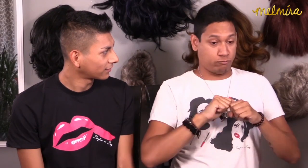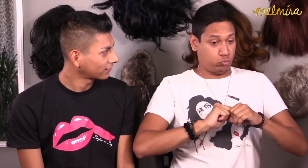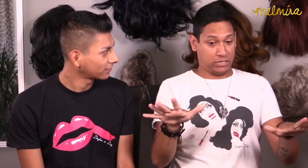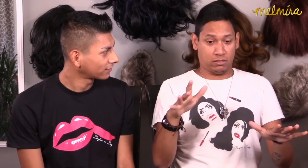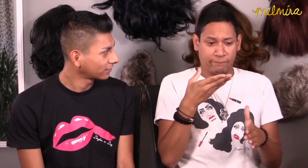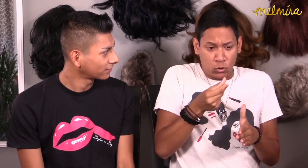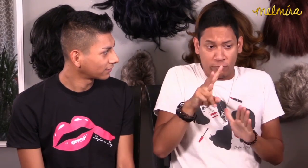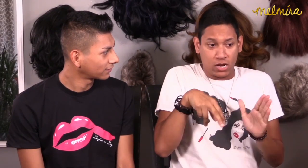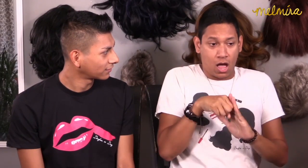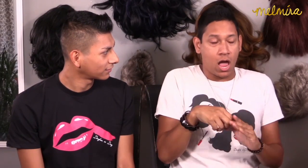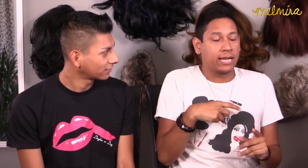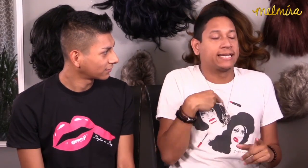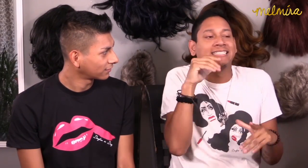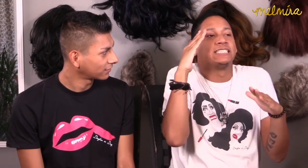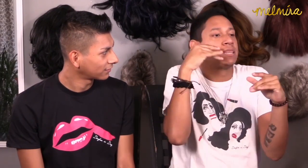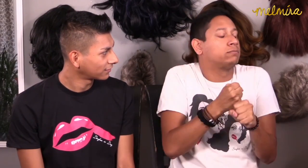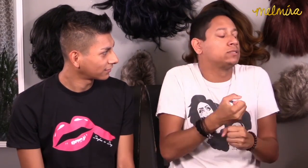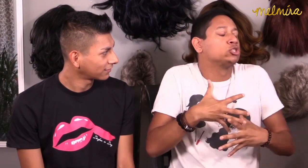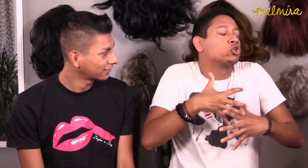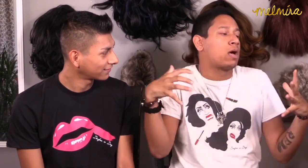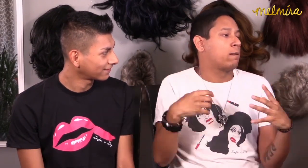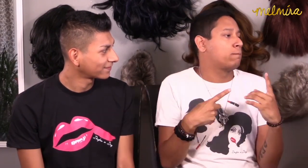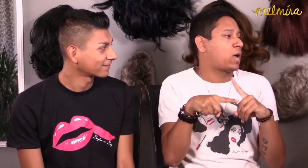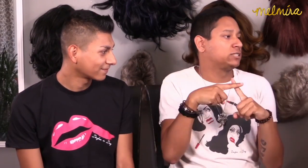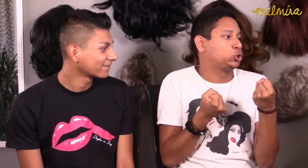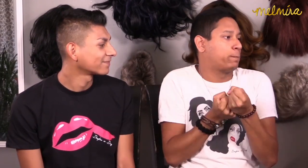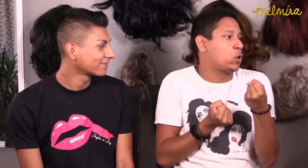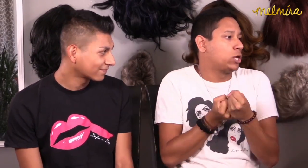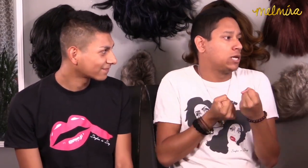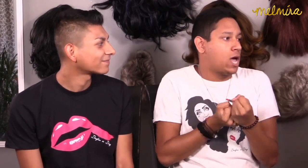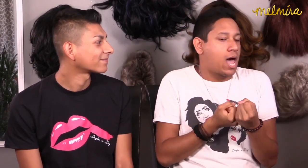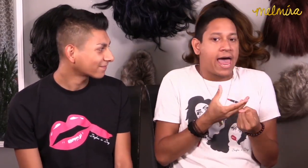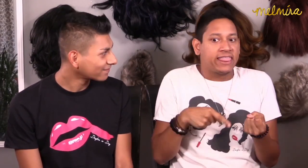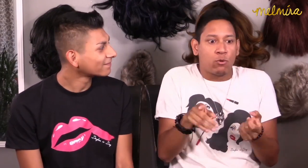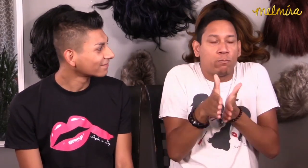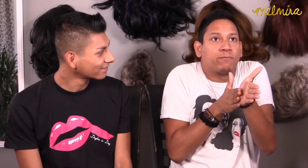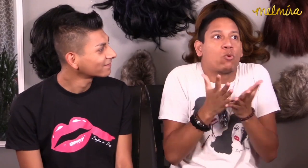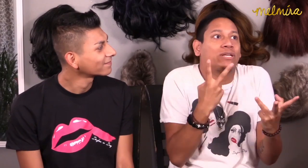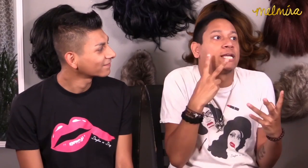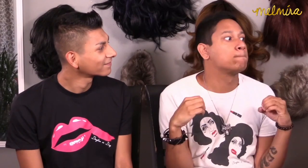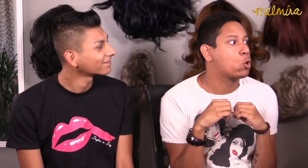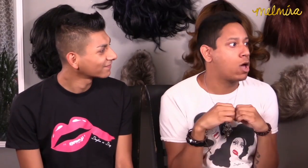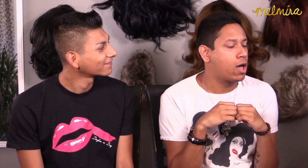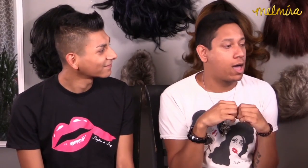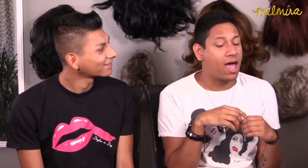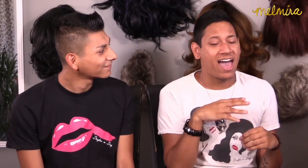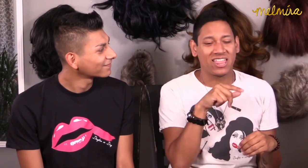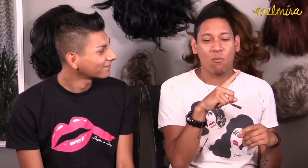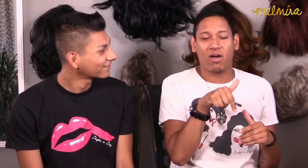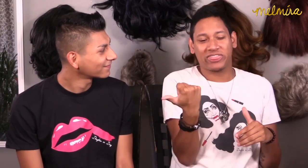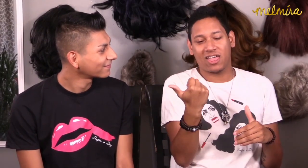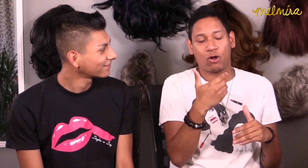A few videos, which I didn't expect, got so much positive support from the audience. They wanted to see more.